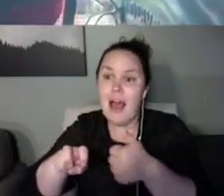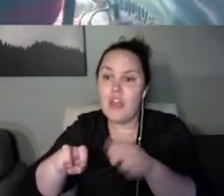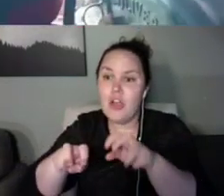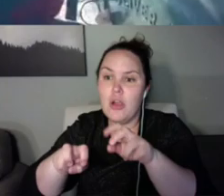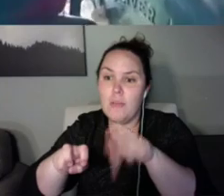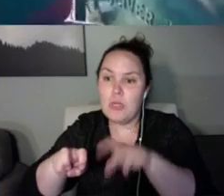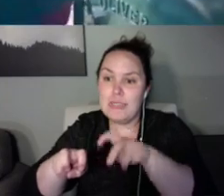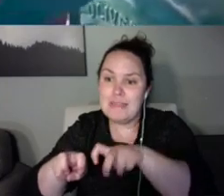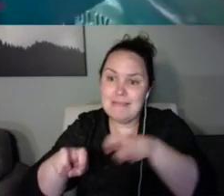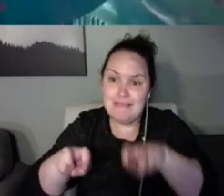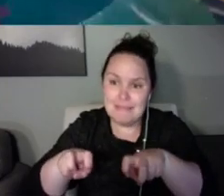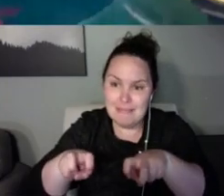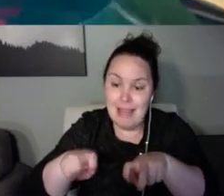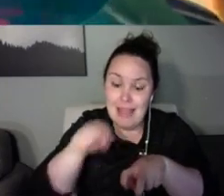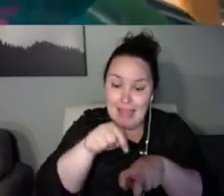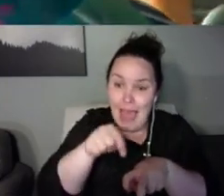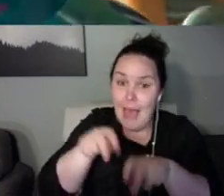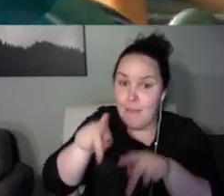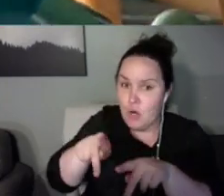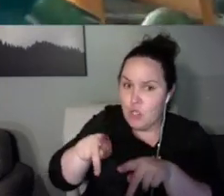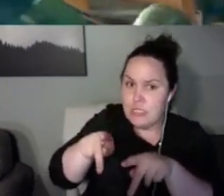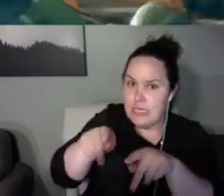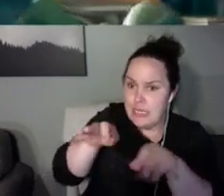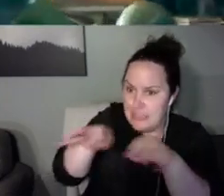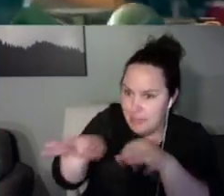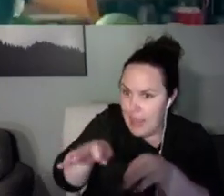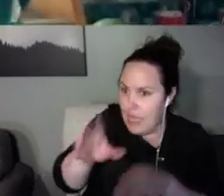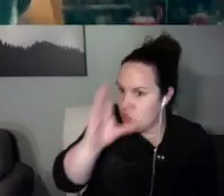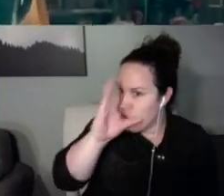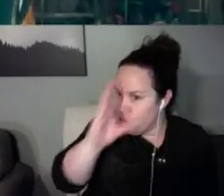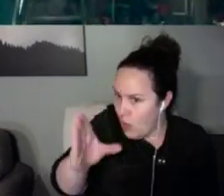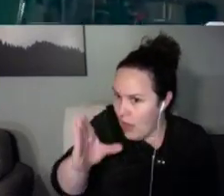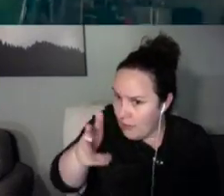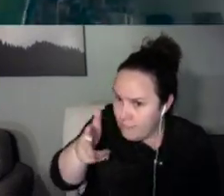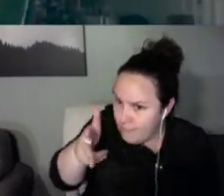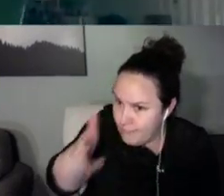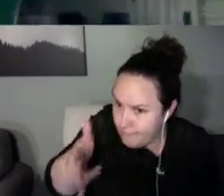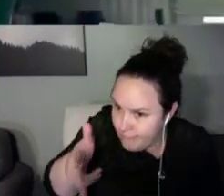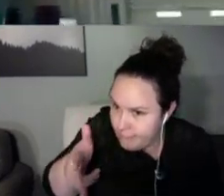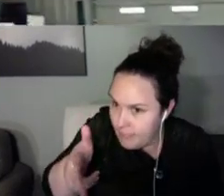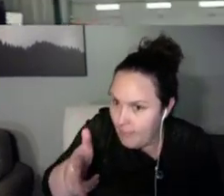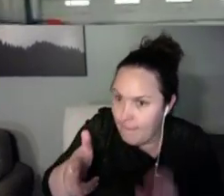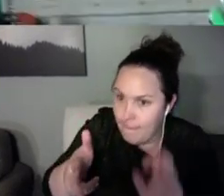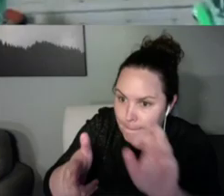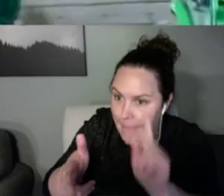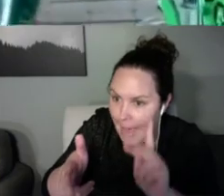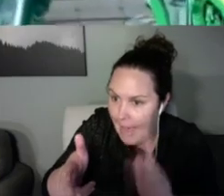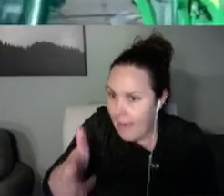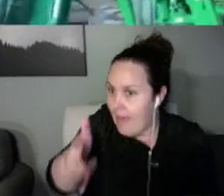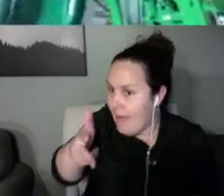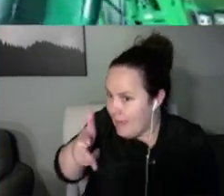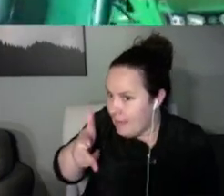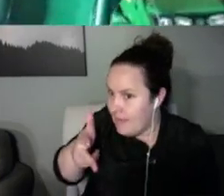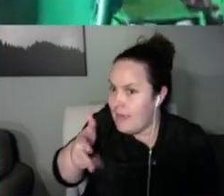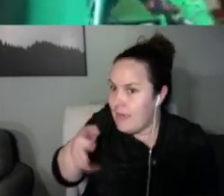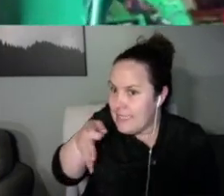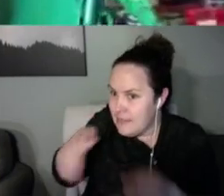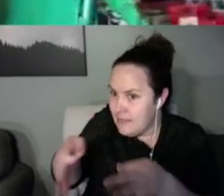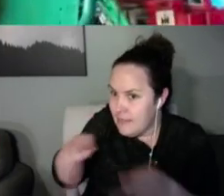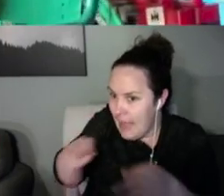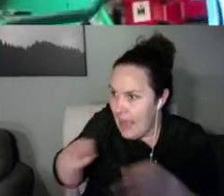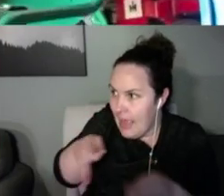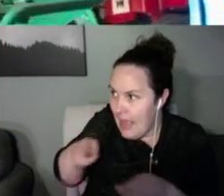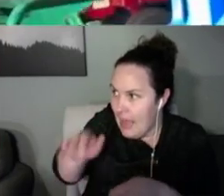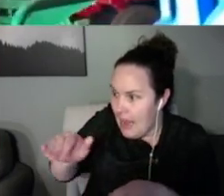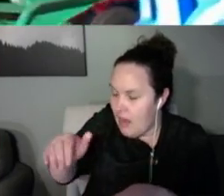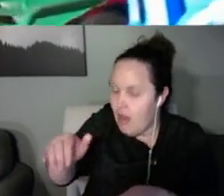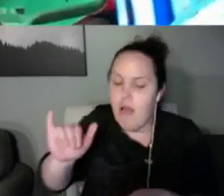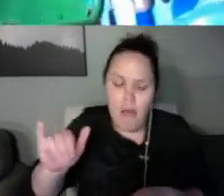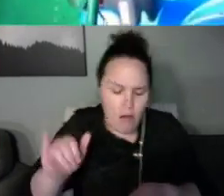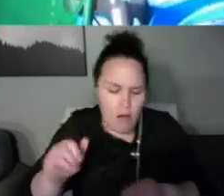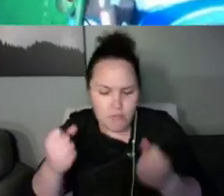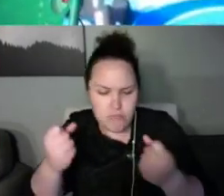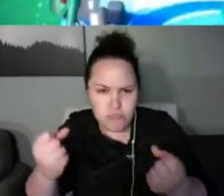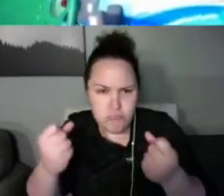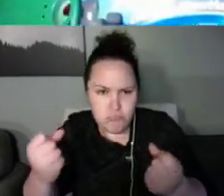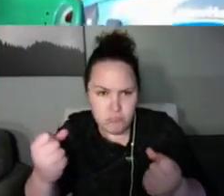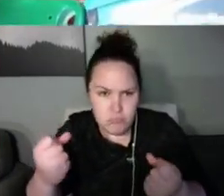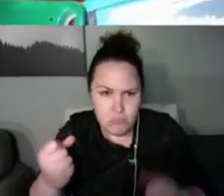And tell me left, right, straight, up, speed up, slow down, whatever. And this is the thing